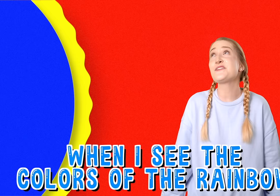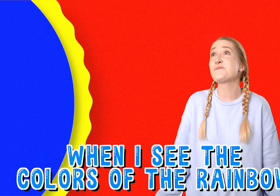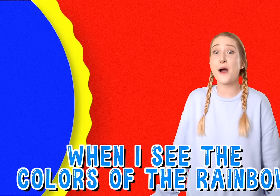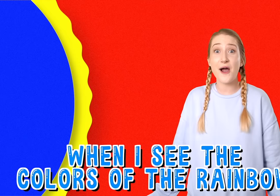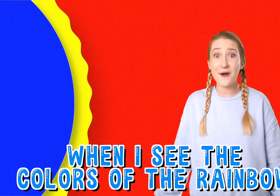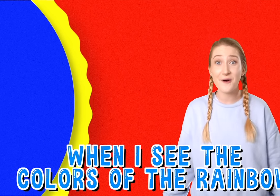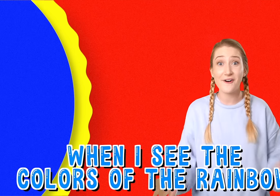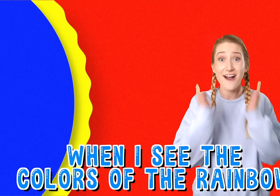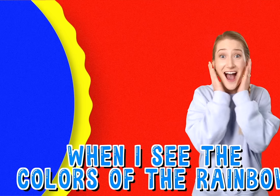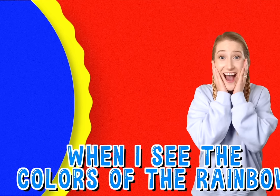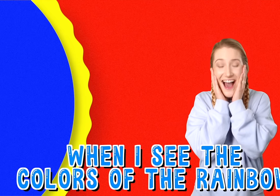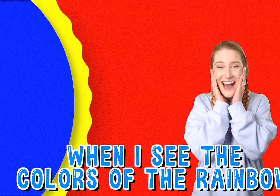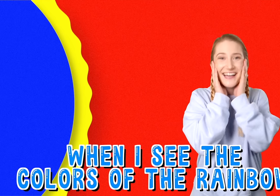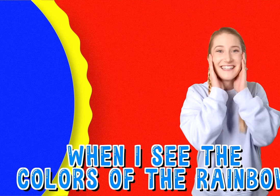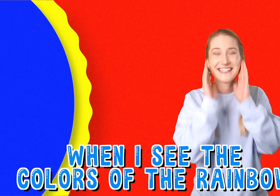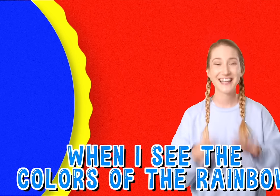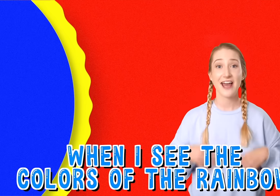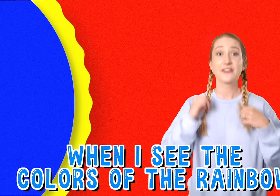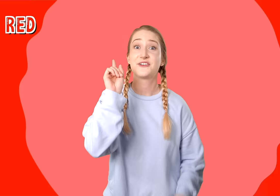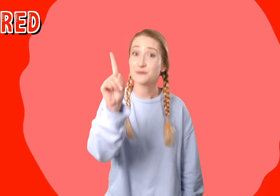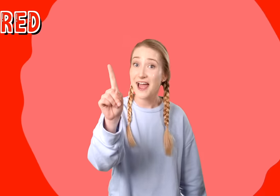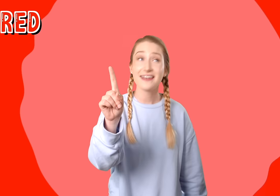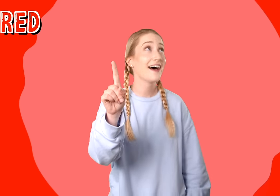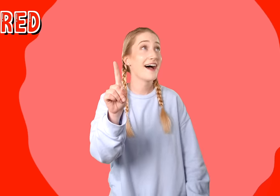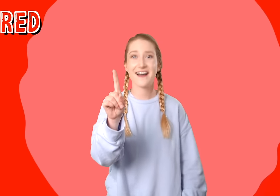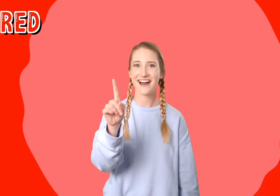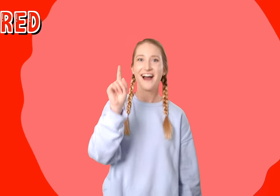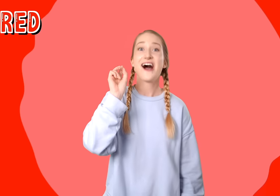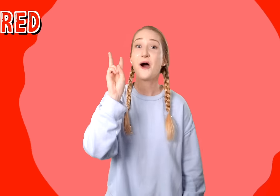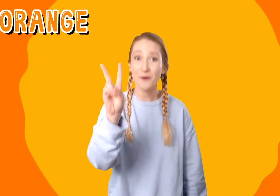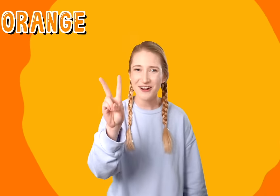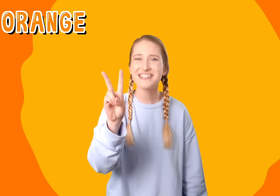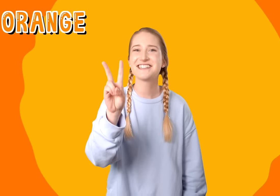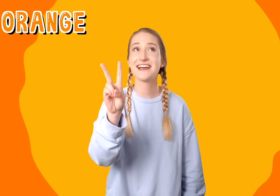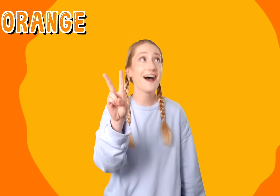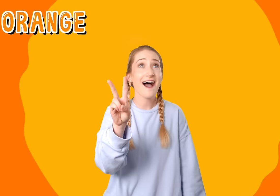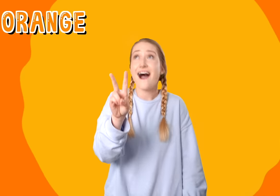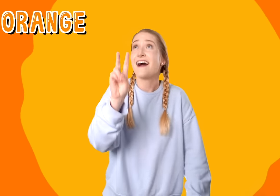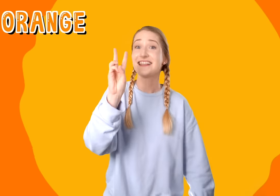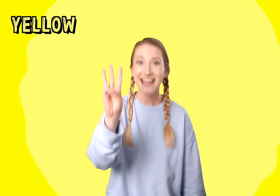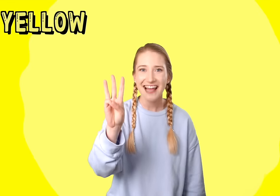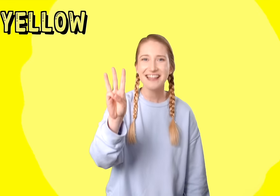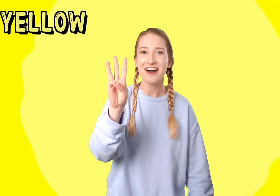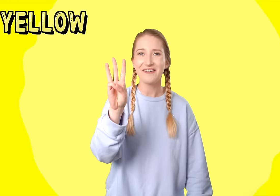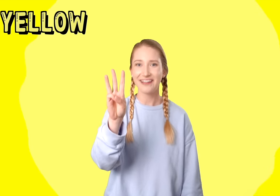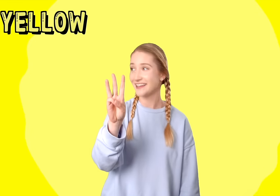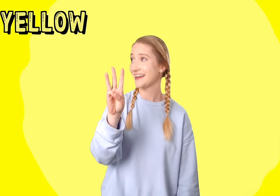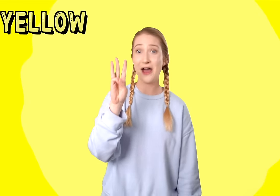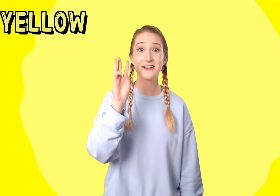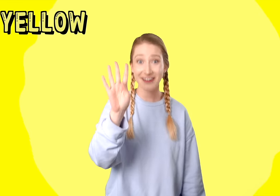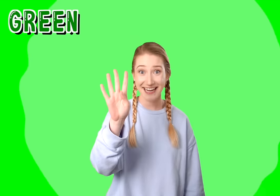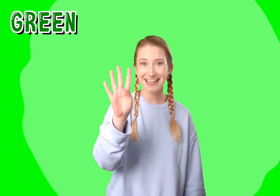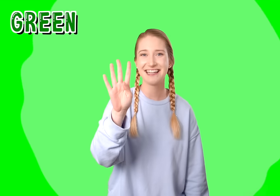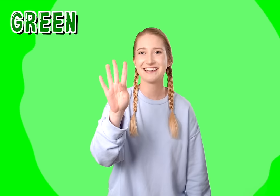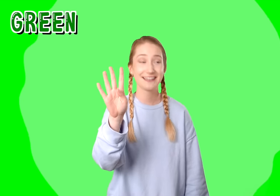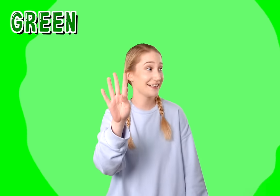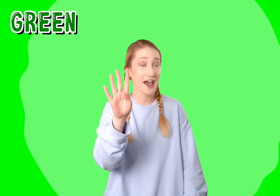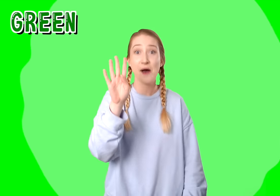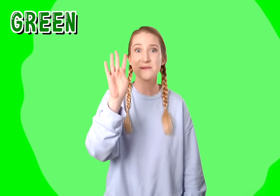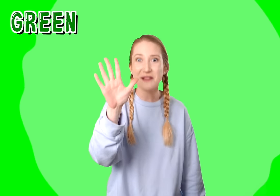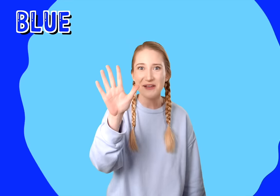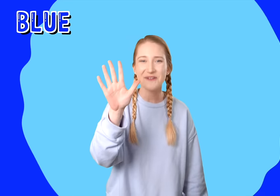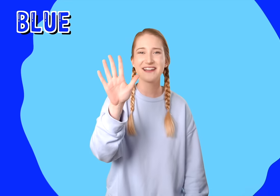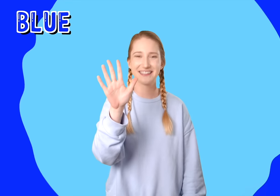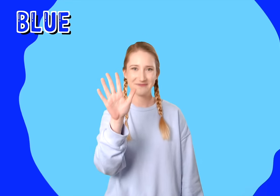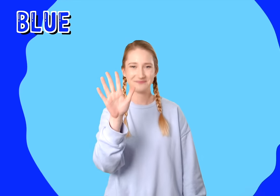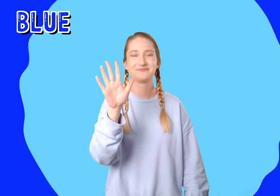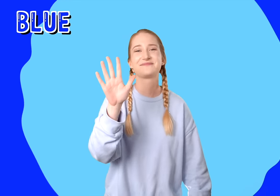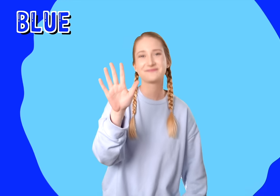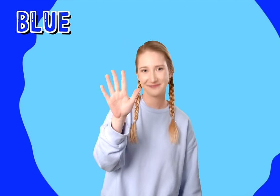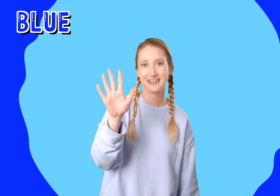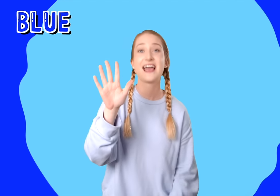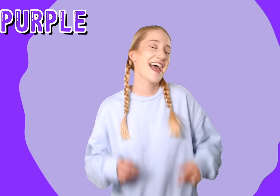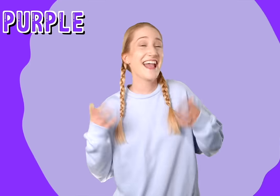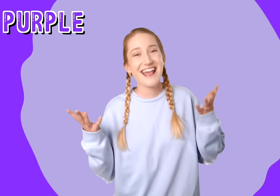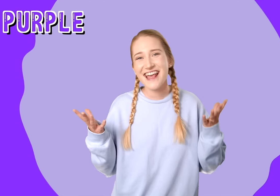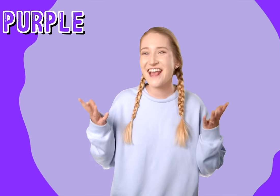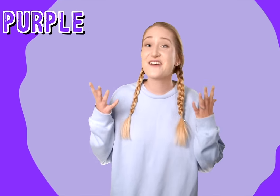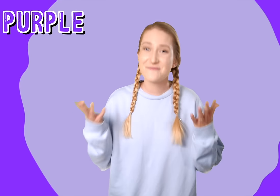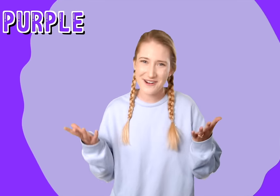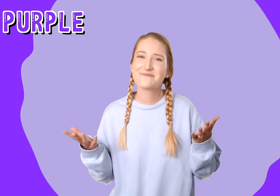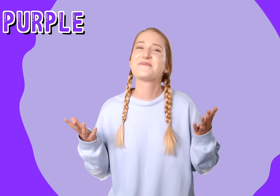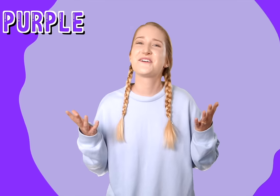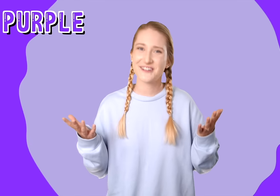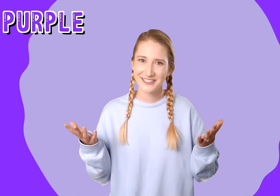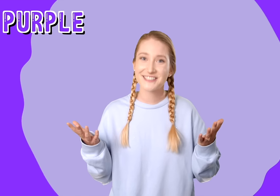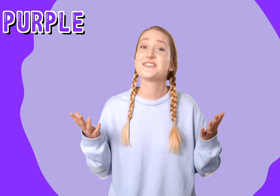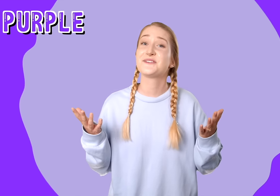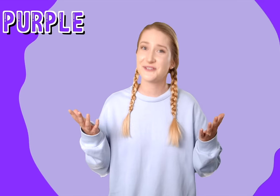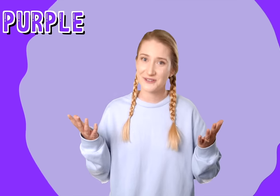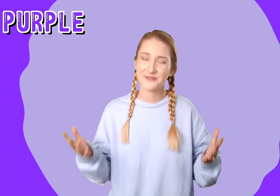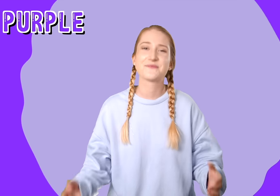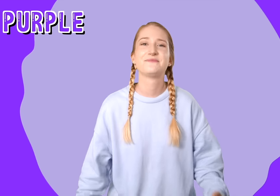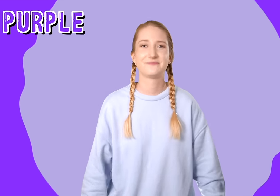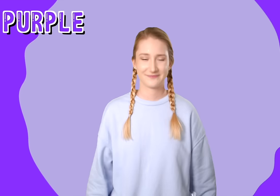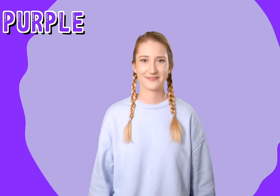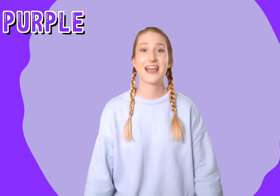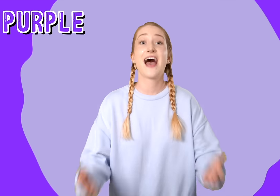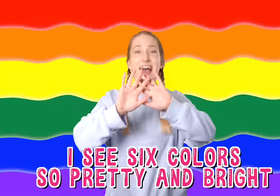There's red, orange, yellow, green, blue, and purple too.